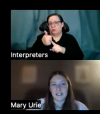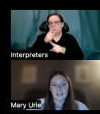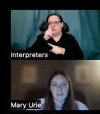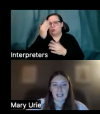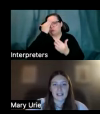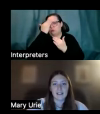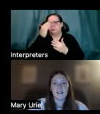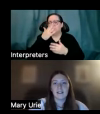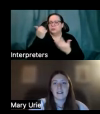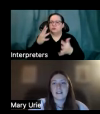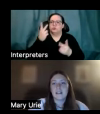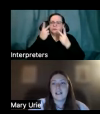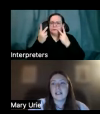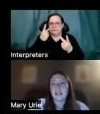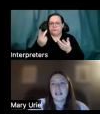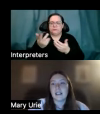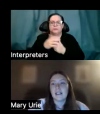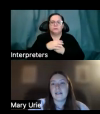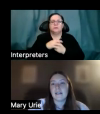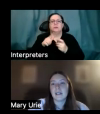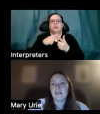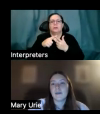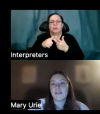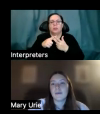seen it firsthand. And then we're gonna have to move this